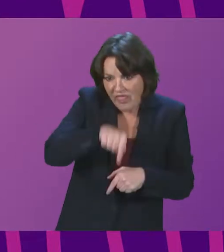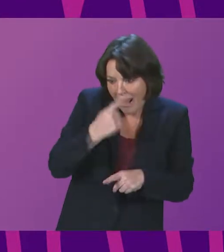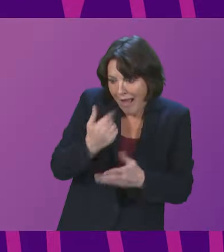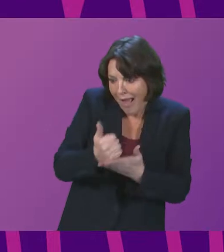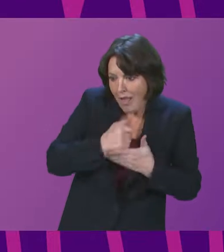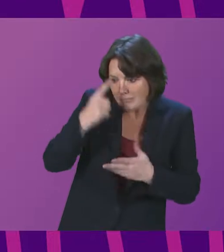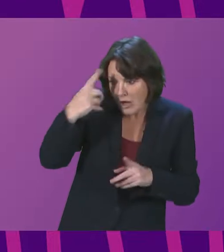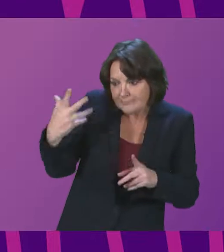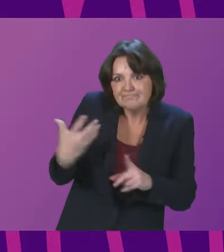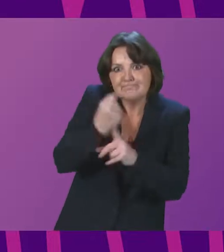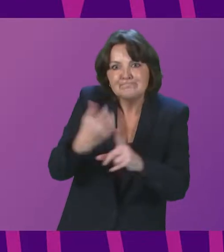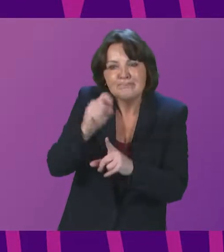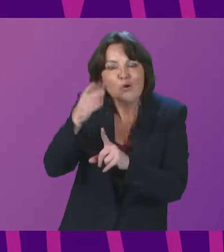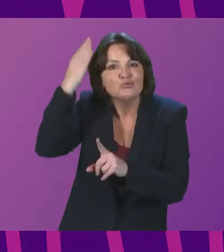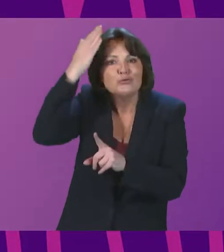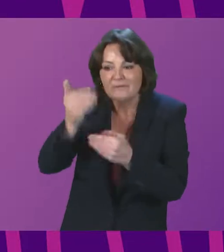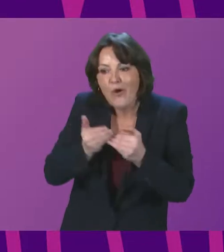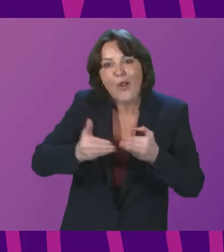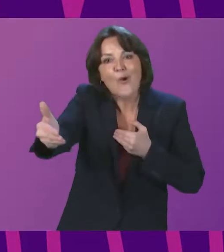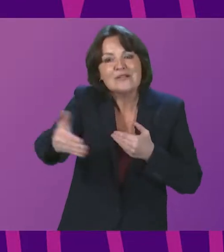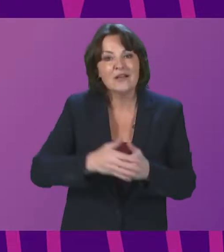That is what people working in Scotland’s economy think.